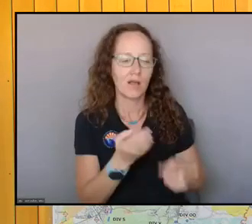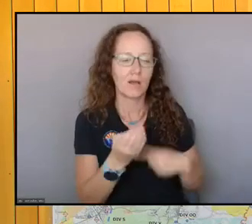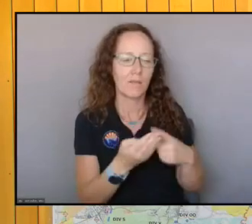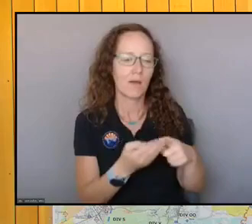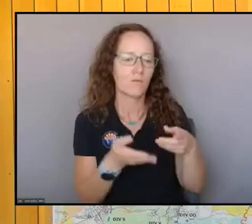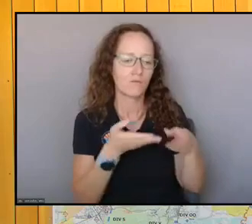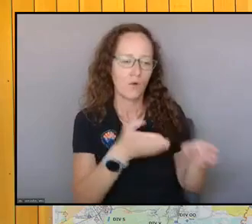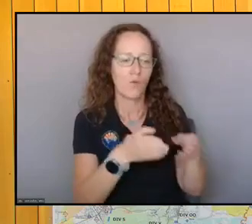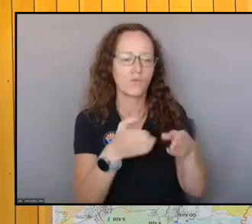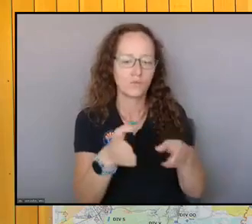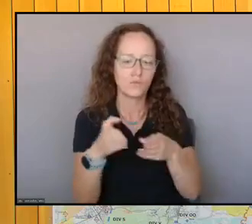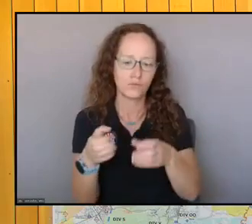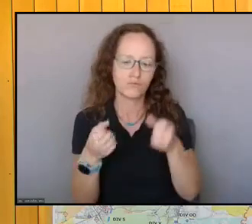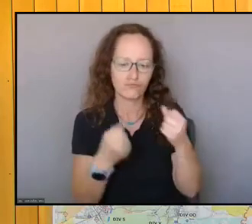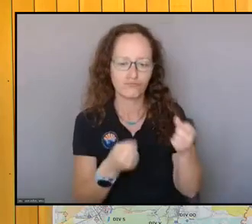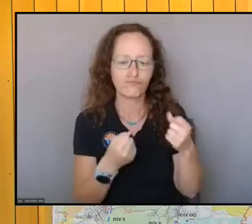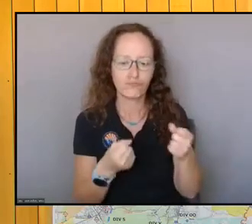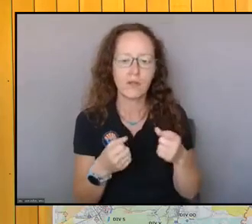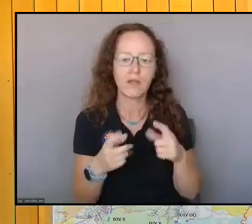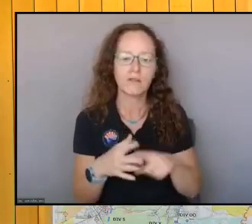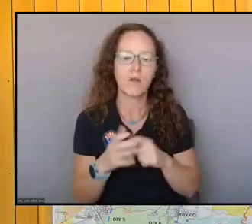TO START HERE IN ANGOSTURA.